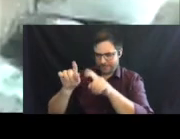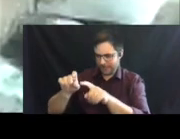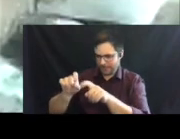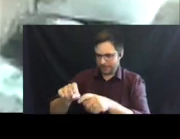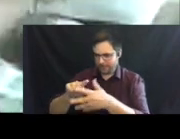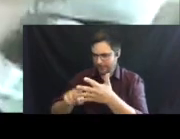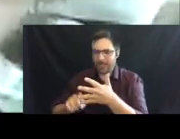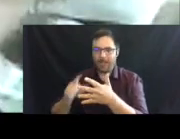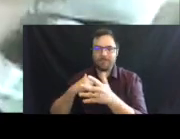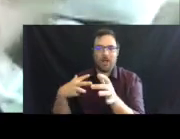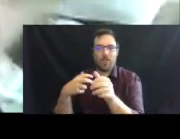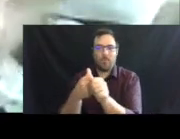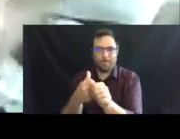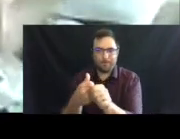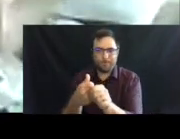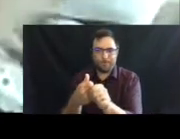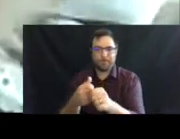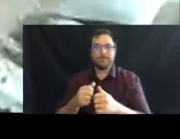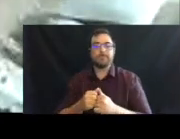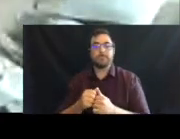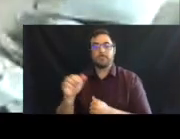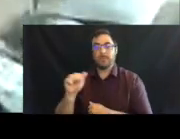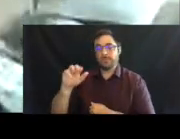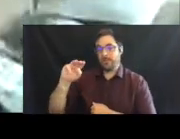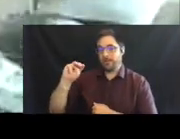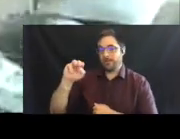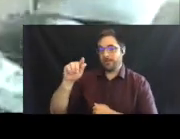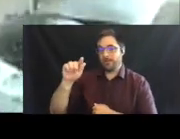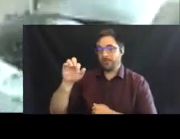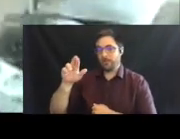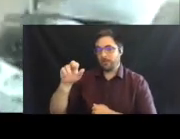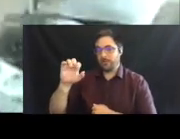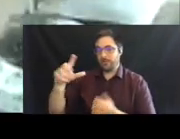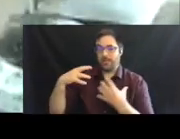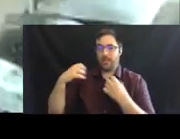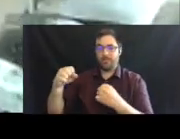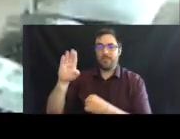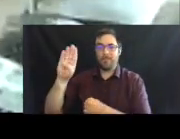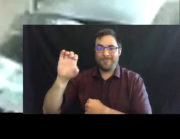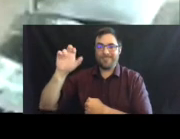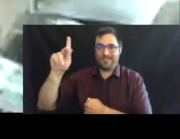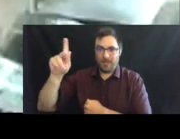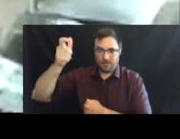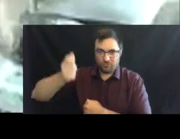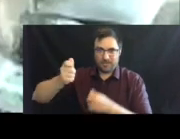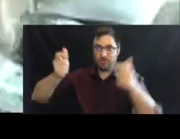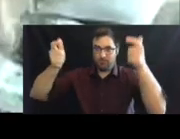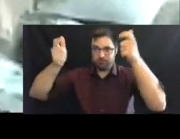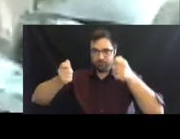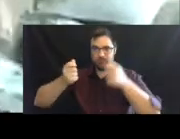And also from the Maternal and Child of Health block grant that allows our program to hire our